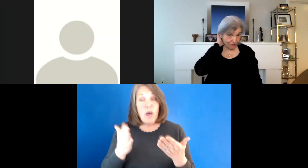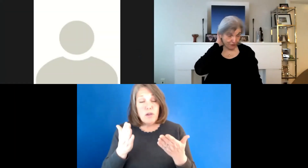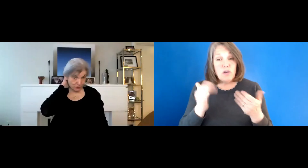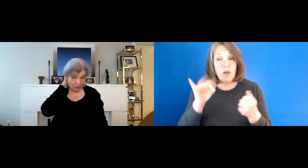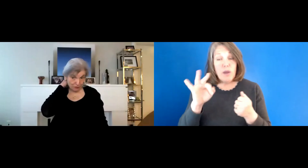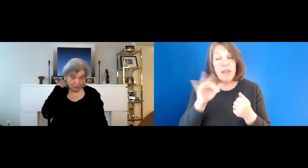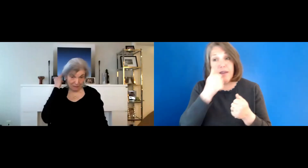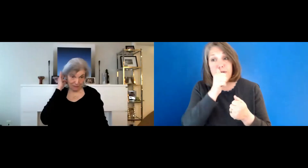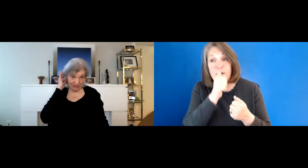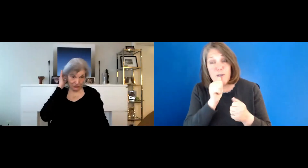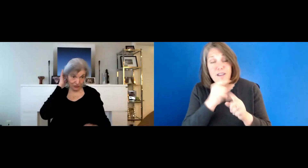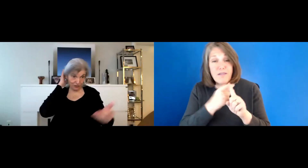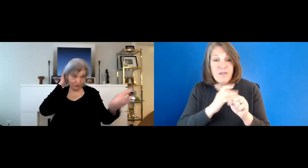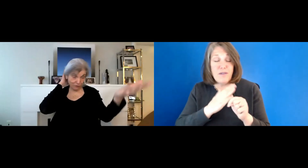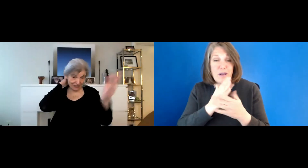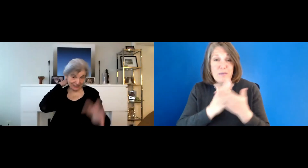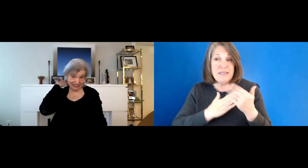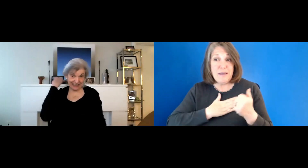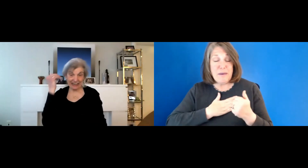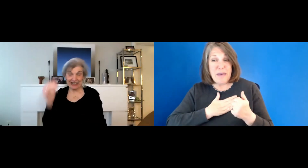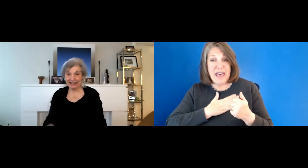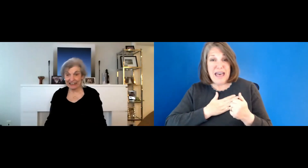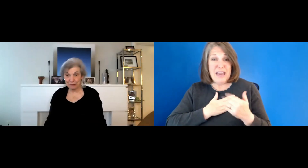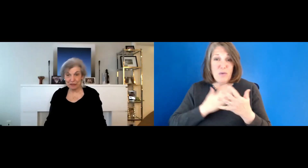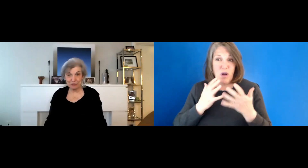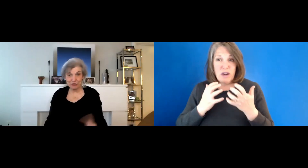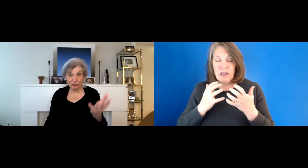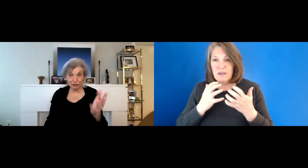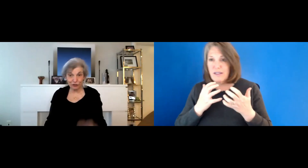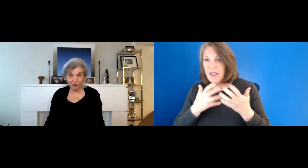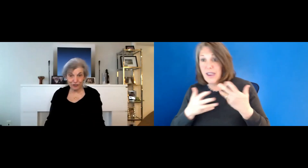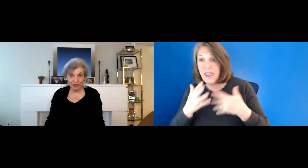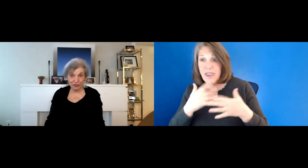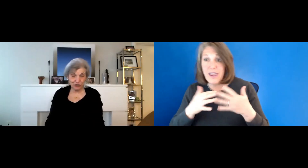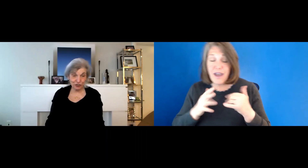from some of my penchant of wanting to kind of hang out and talk longer than I should